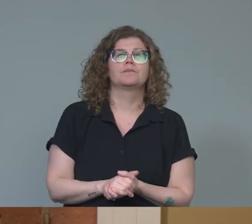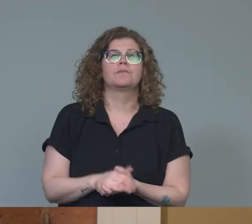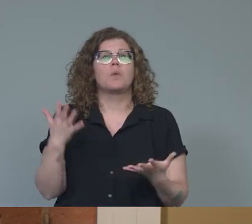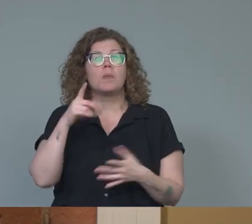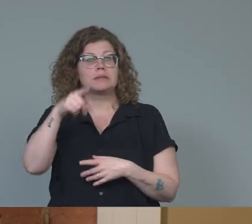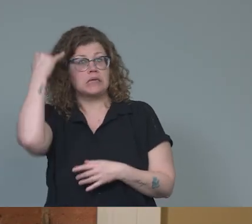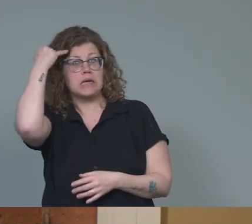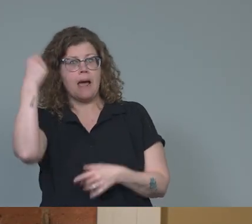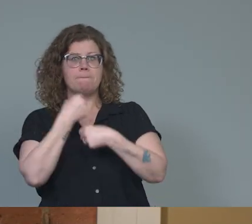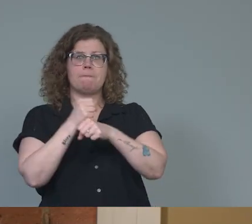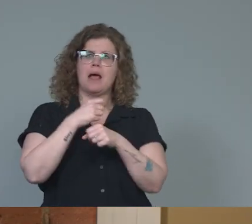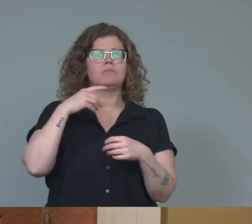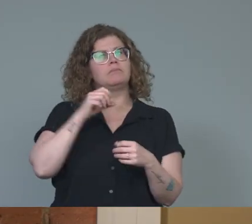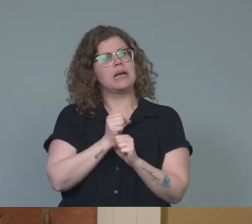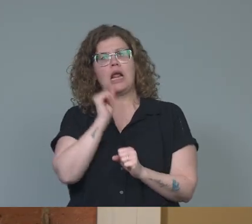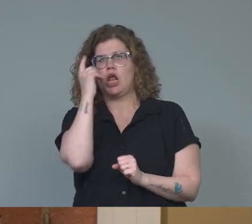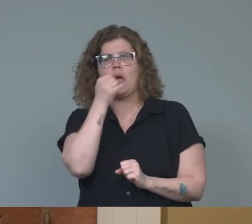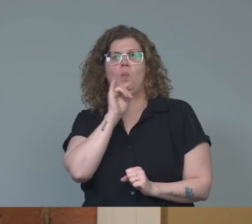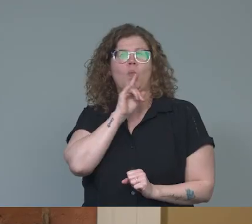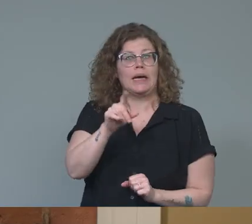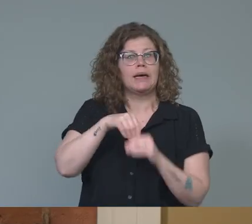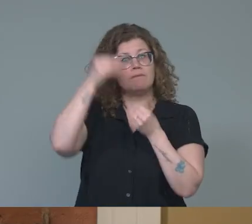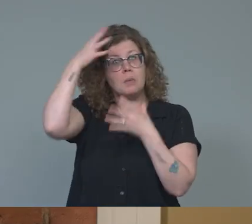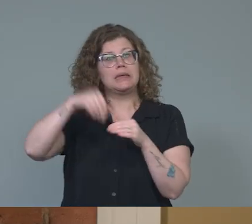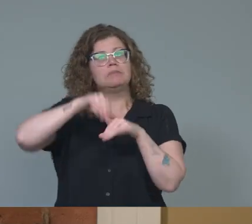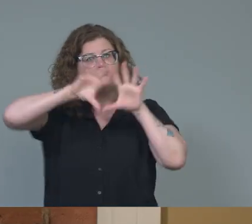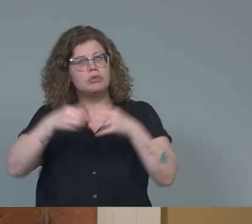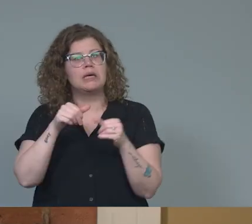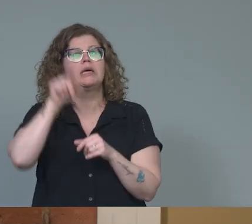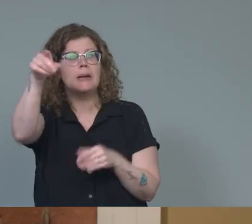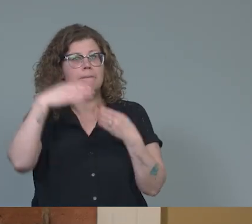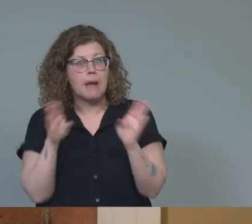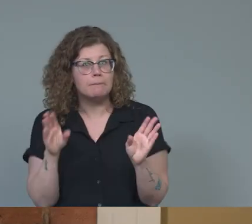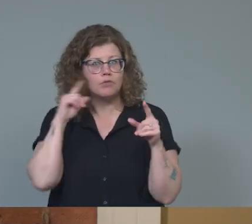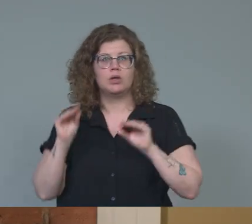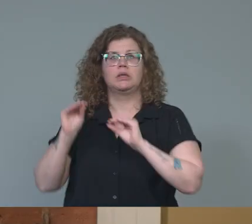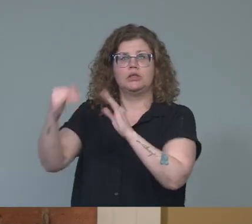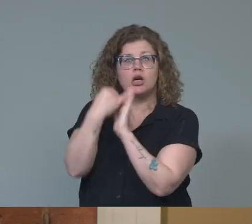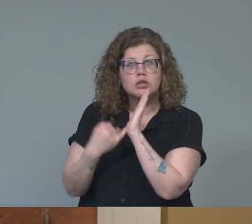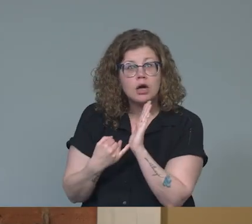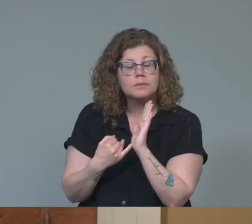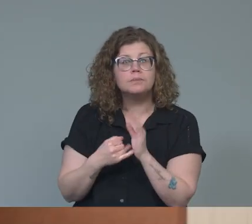very specific information about how that idea is going to be made into reality.